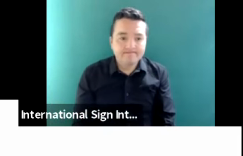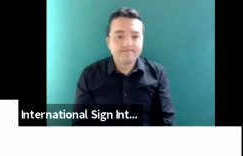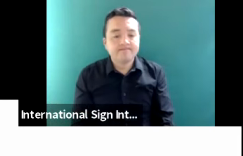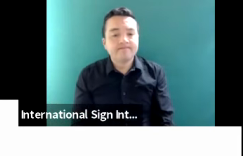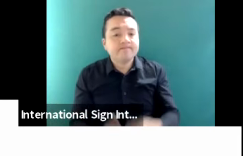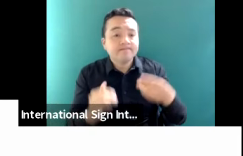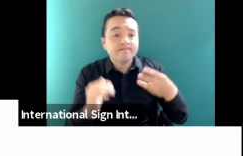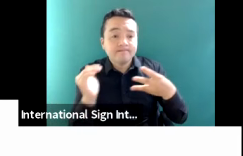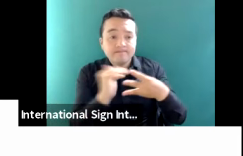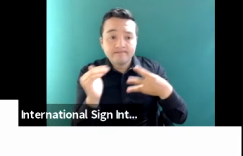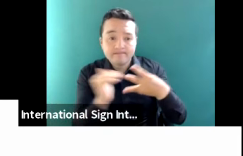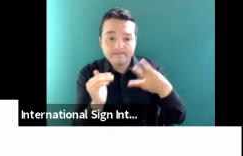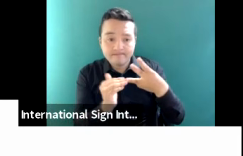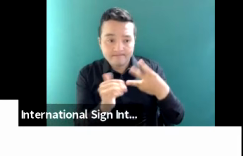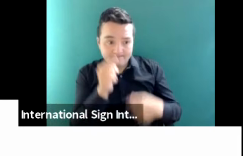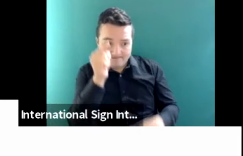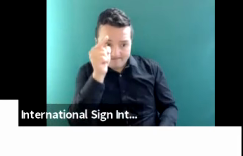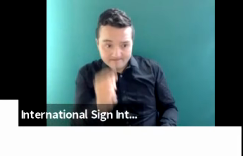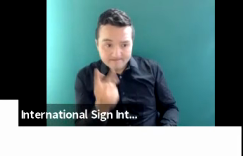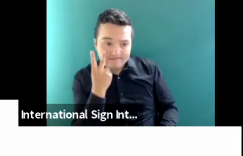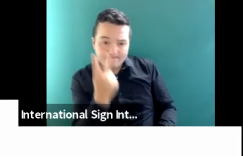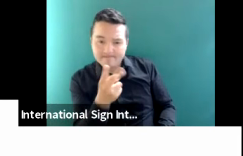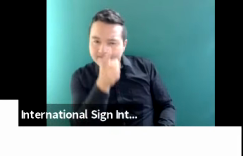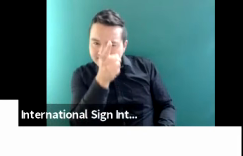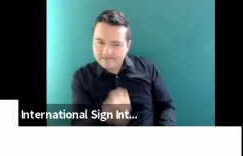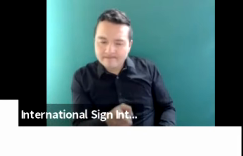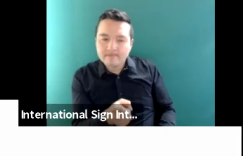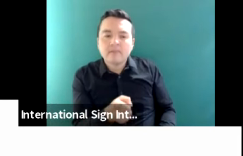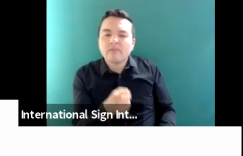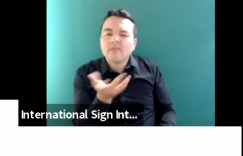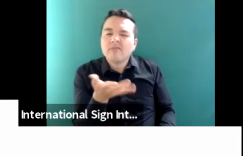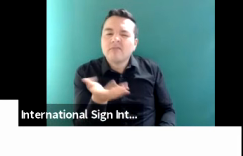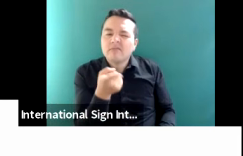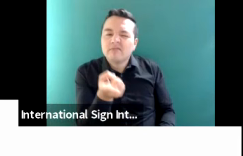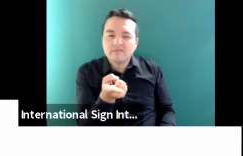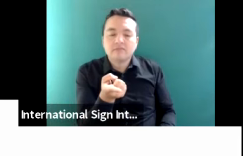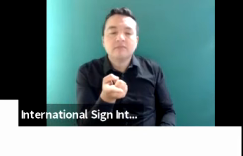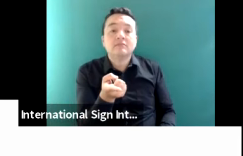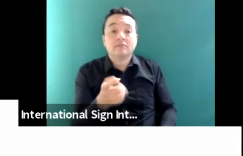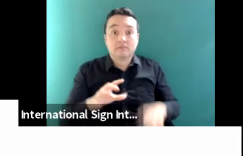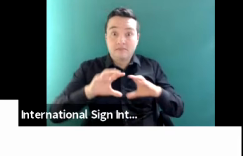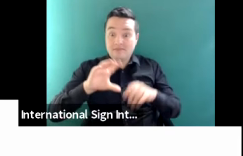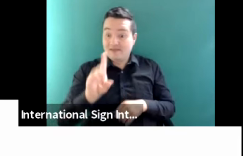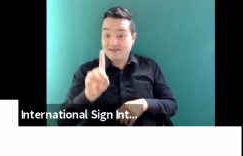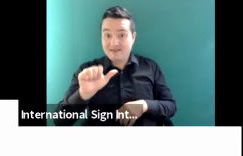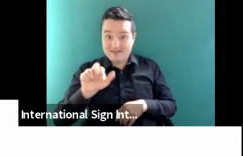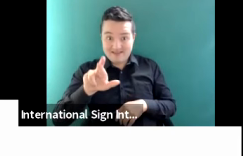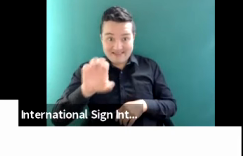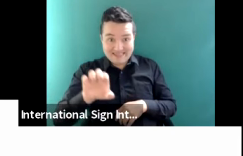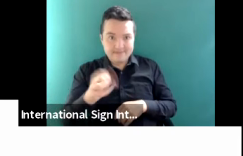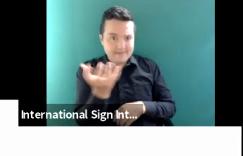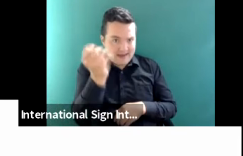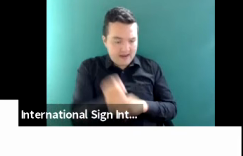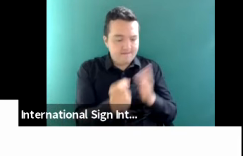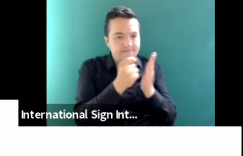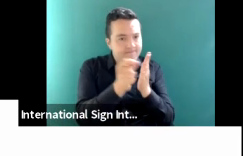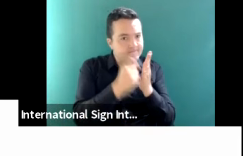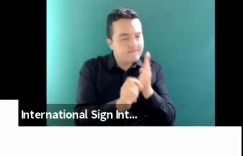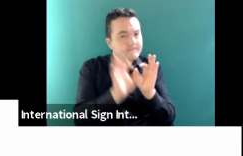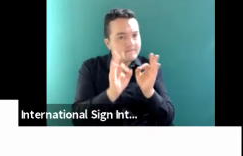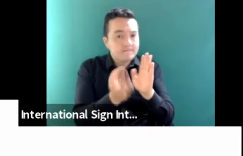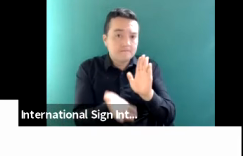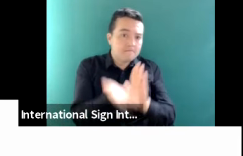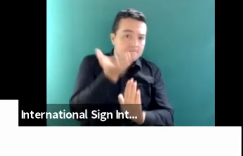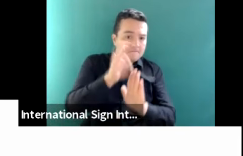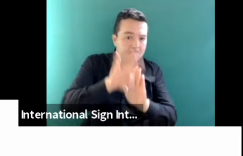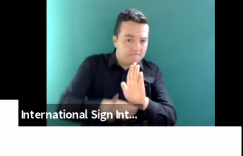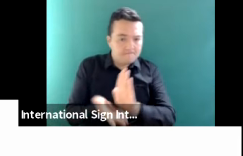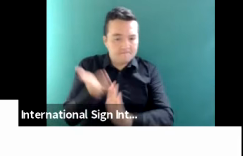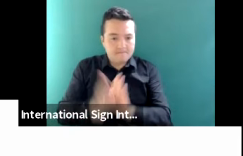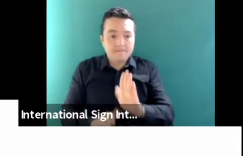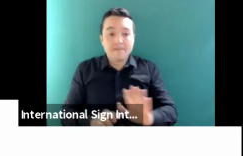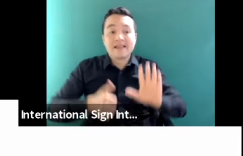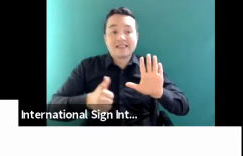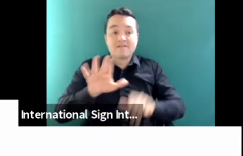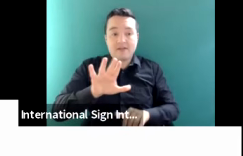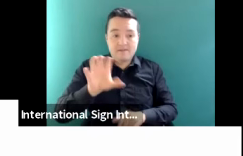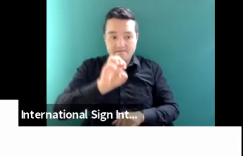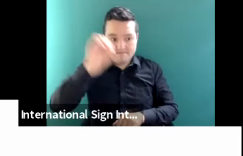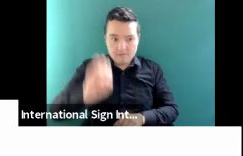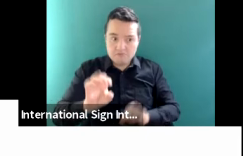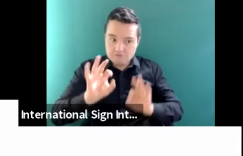51 percent of countries with no policy. At least 22 percent with some level of implementation.